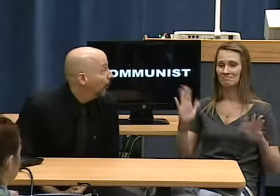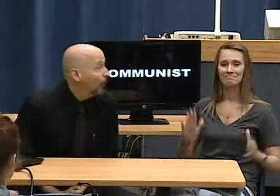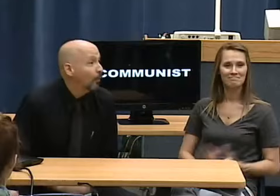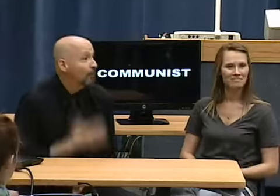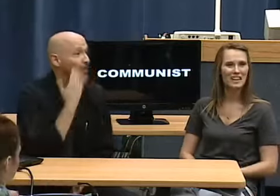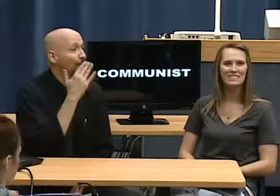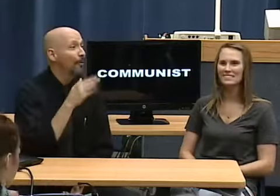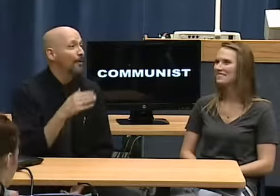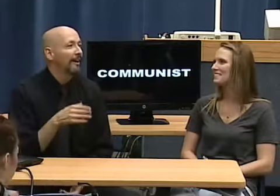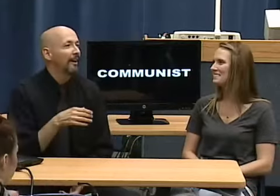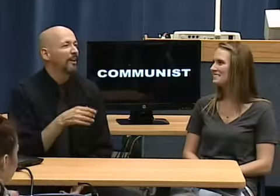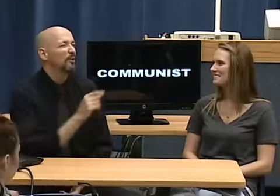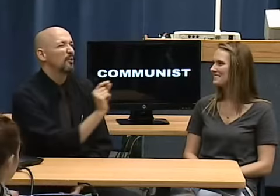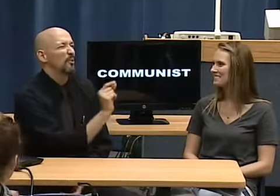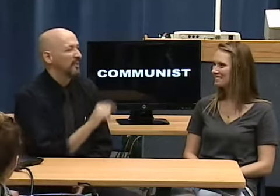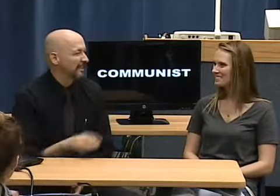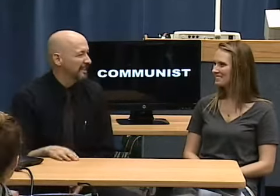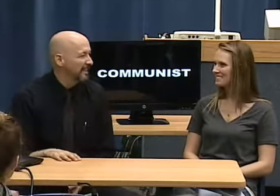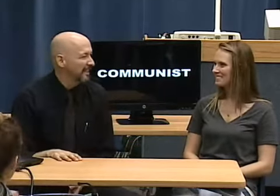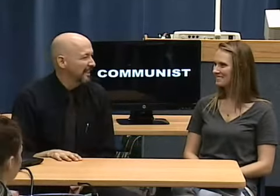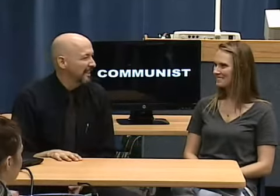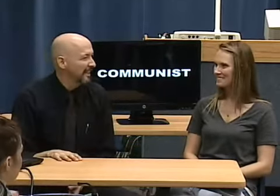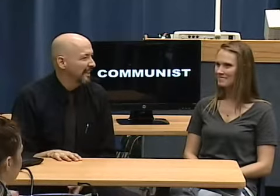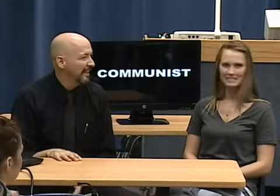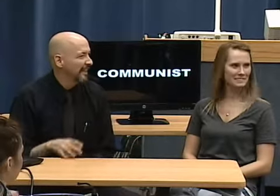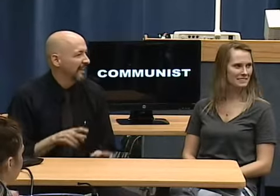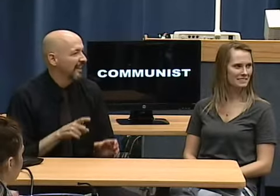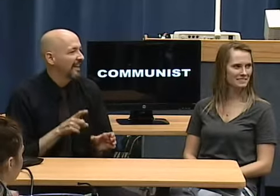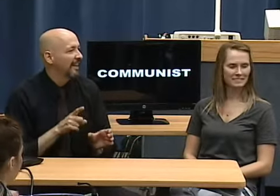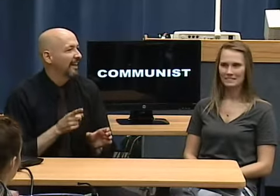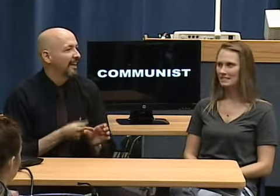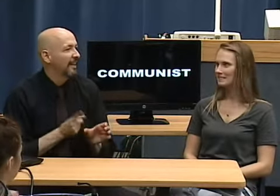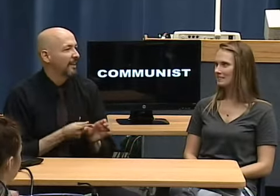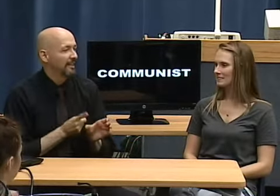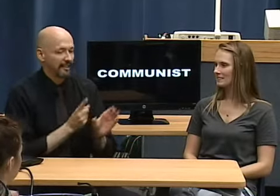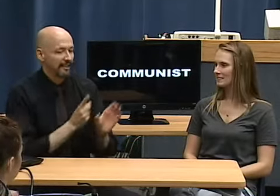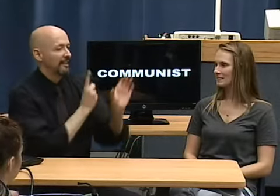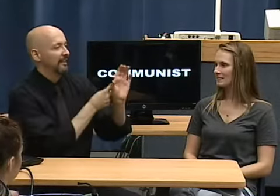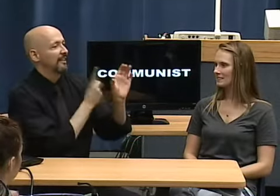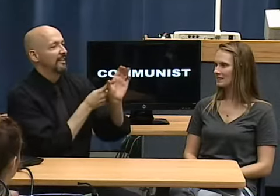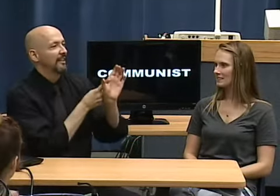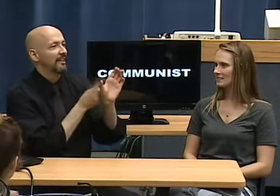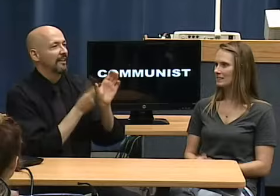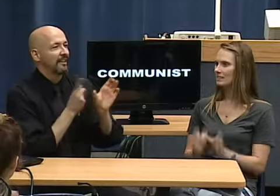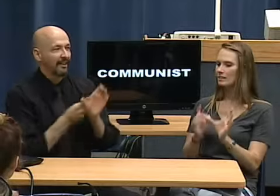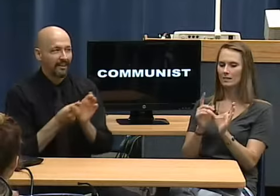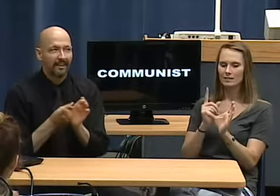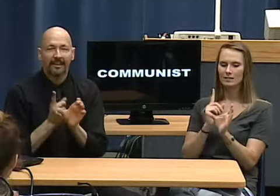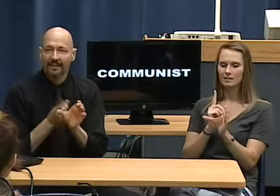I don't know. Oo, you're close. Communist.